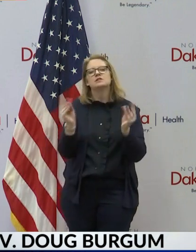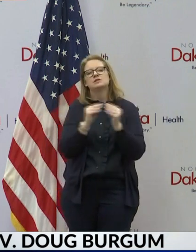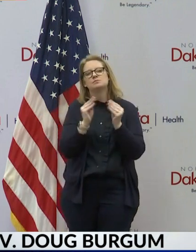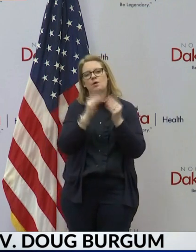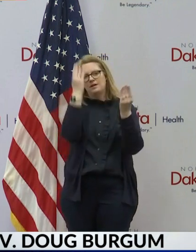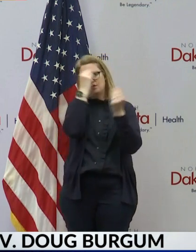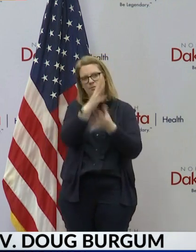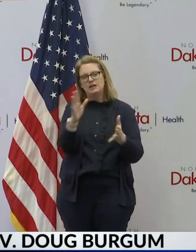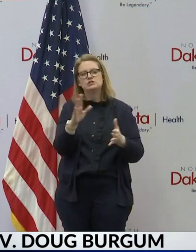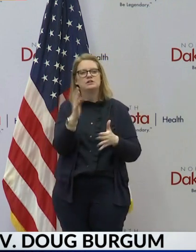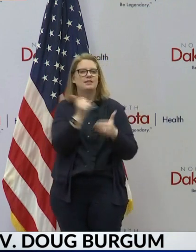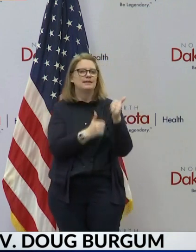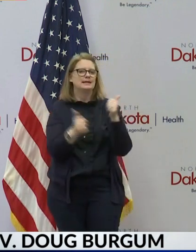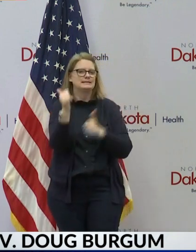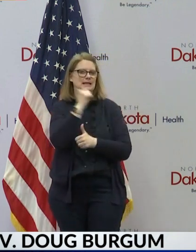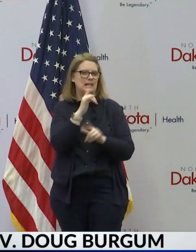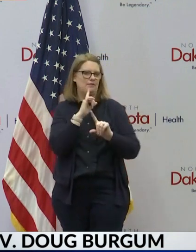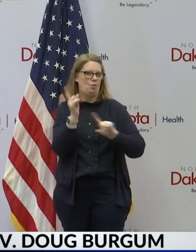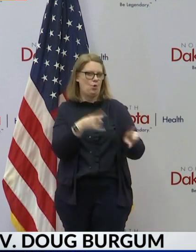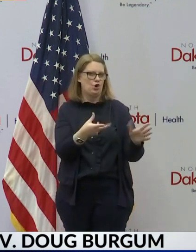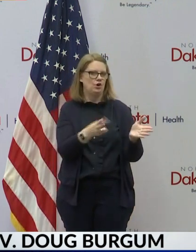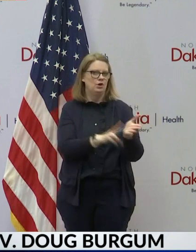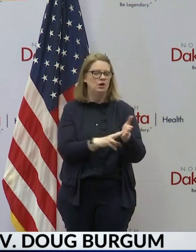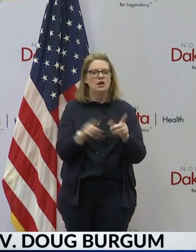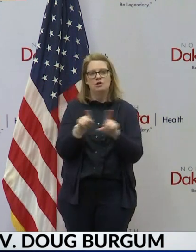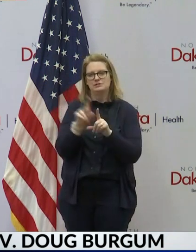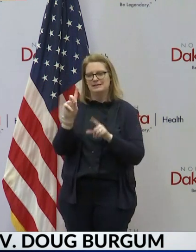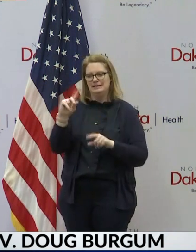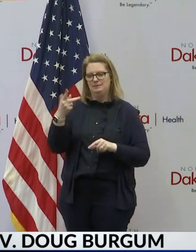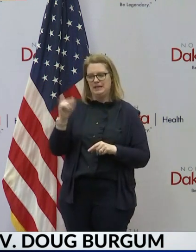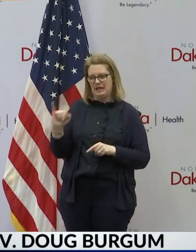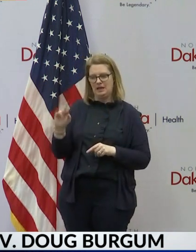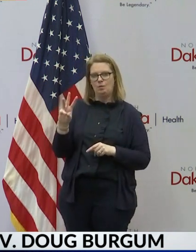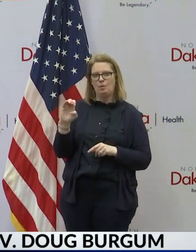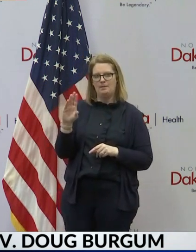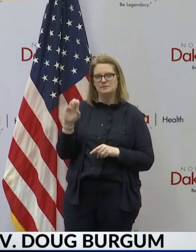TRYING NOT TO HAVE THE TWO PERIOD OVERLAP, SO MORE DETAILS